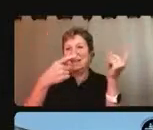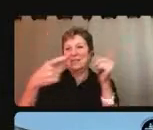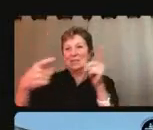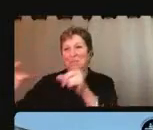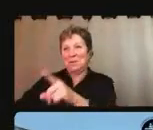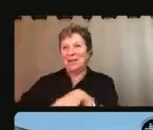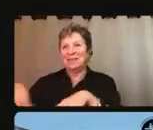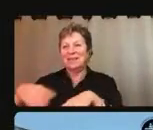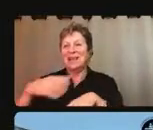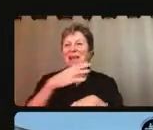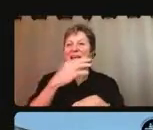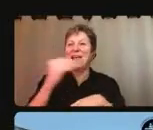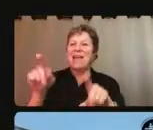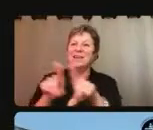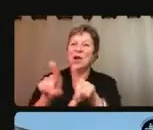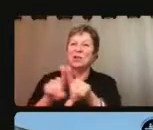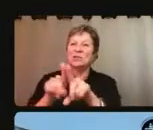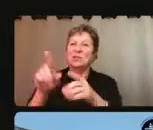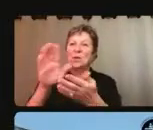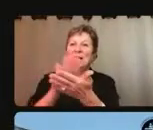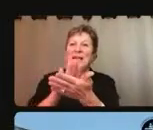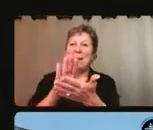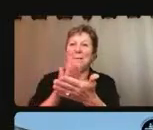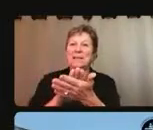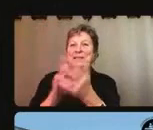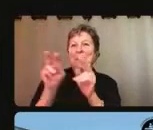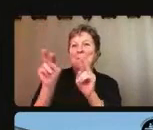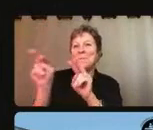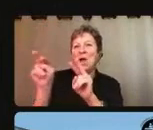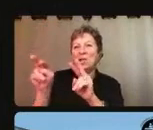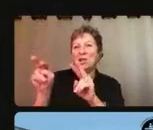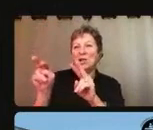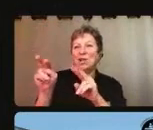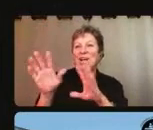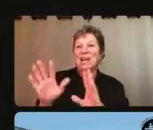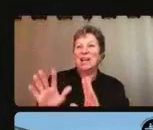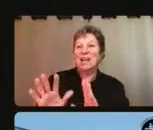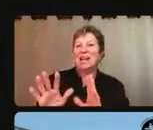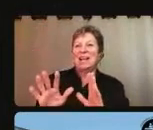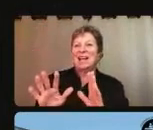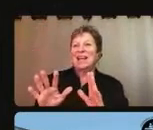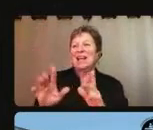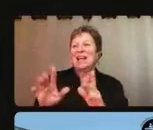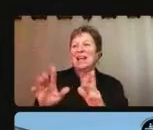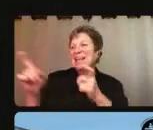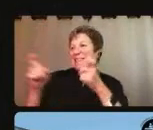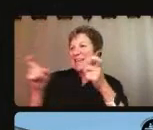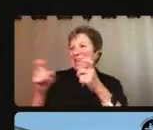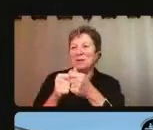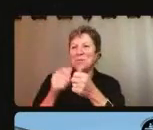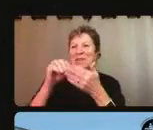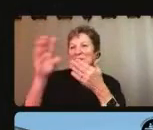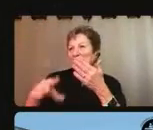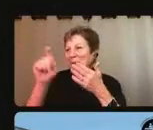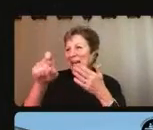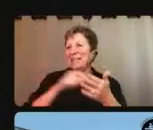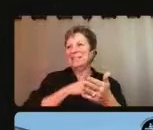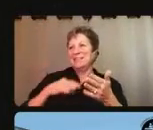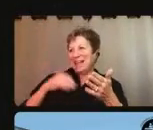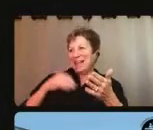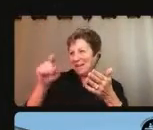DIFFERENT THINGS TOOK PLACE.